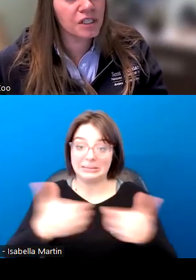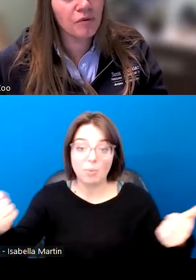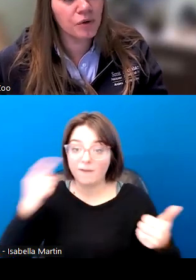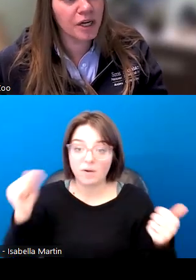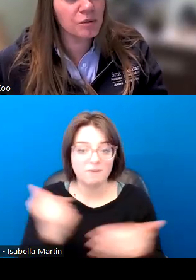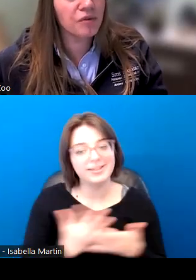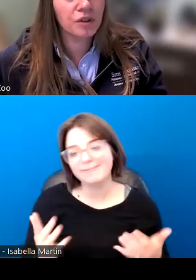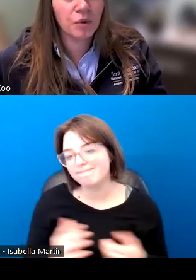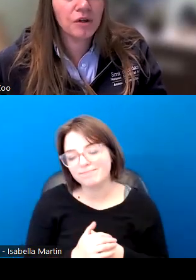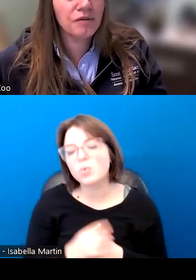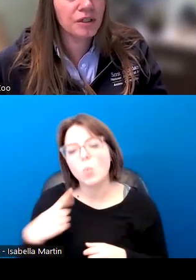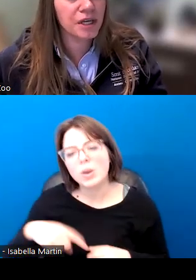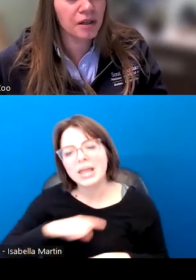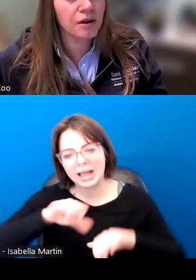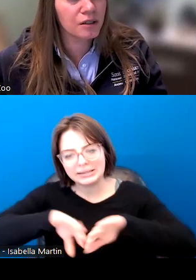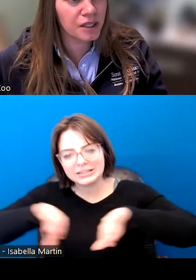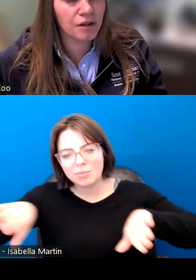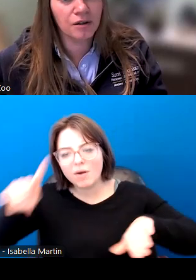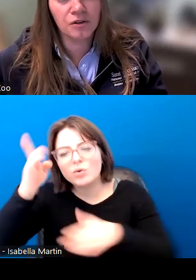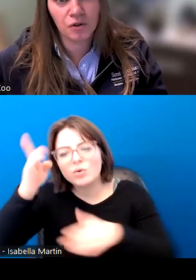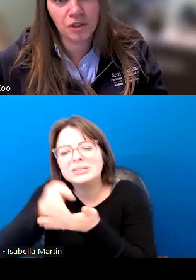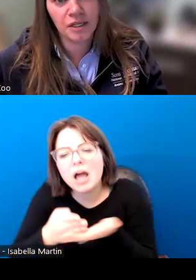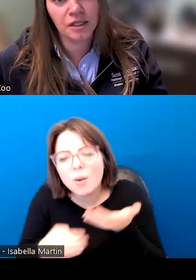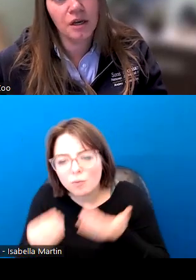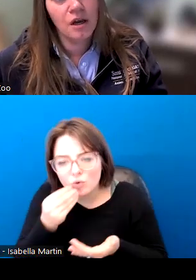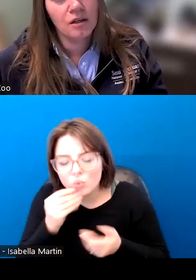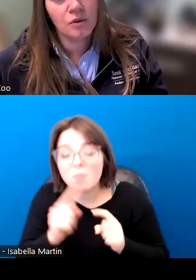some food items, but for the bulk of their day they're together and they're socializing and so